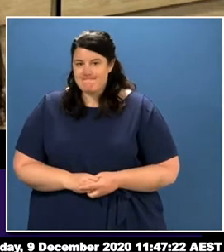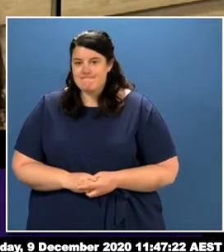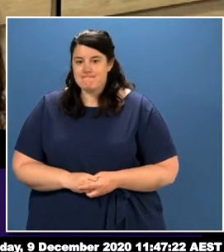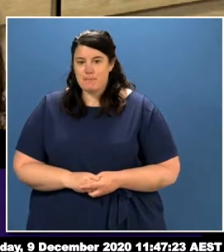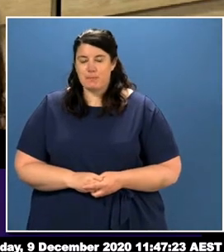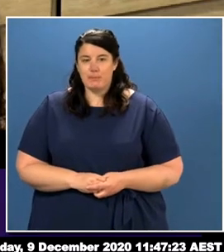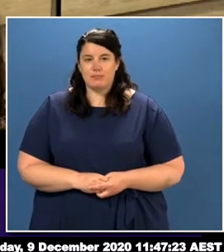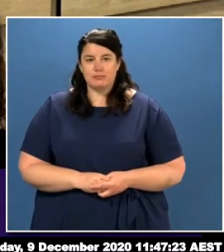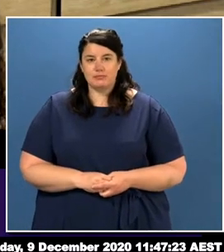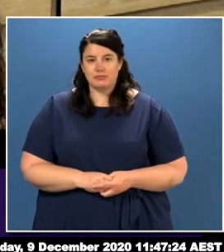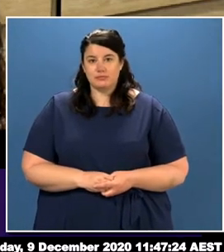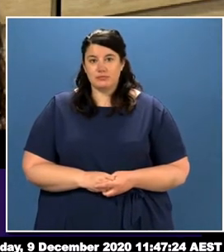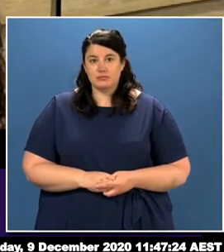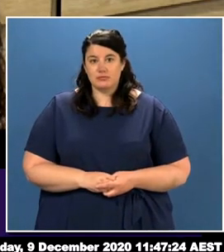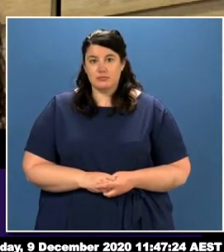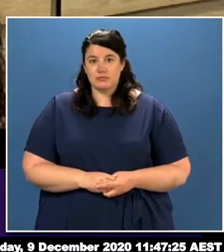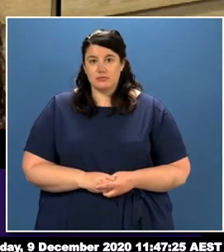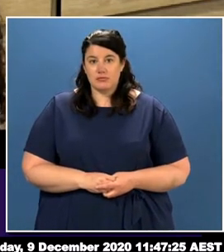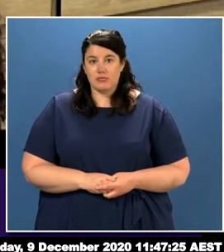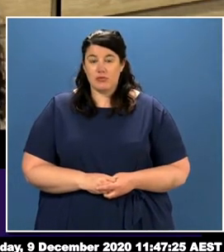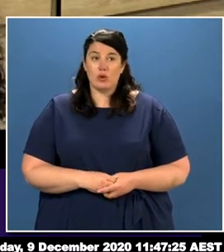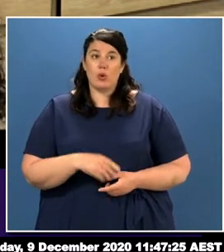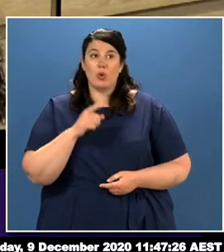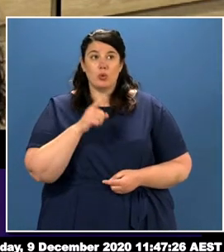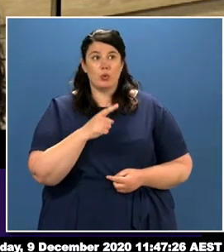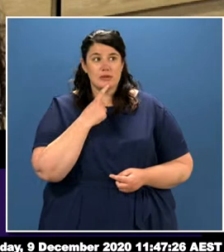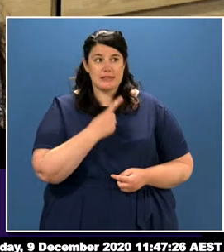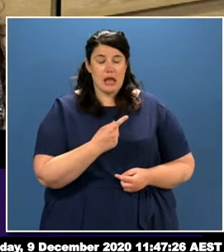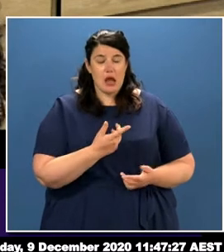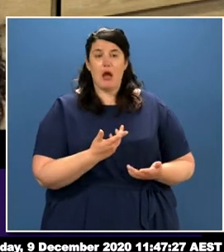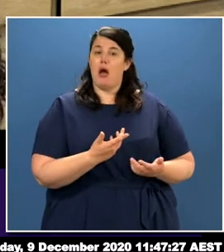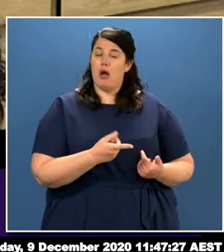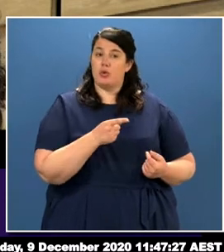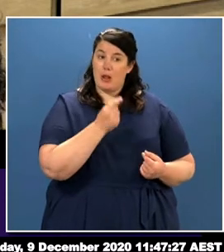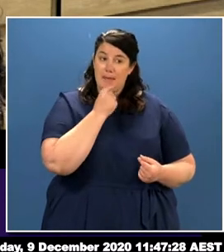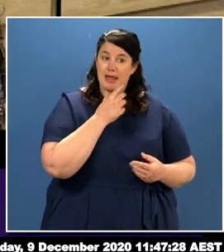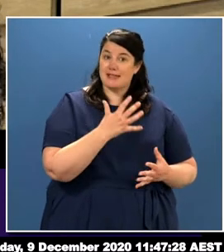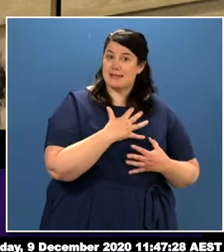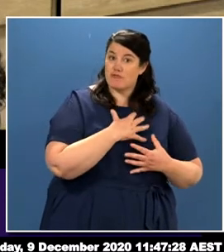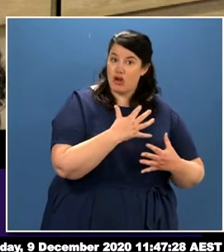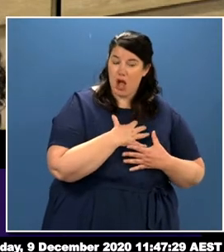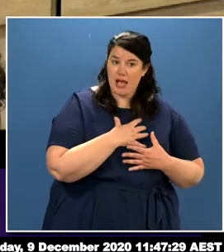So you would describe yourself as surprised but pleased to have received that offer?